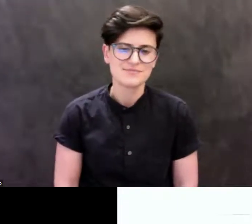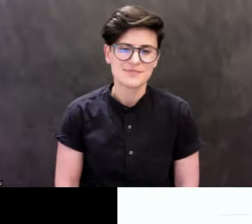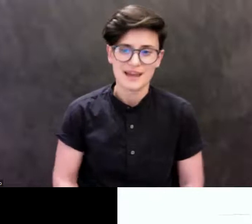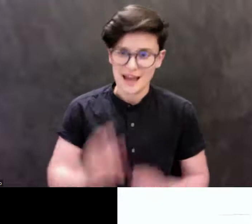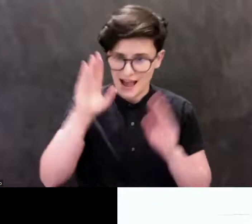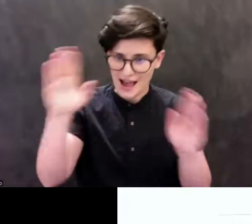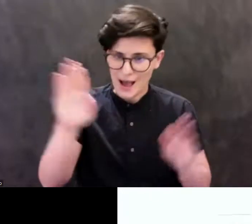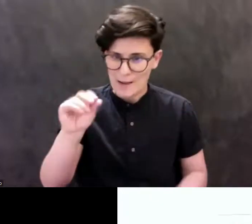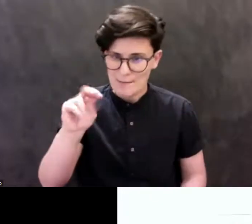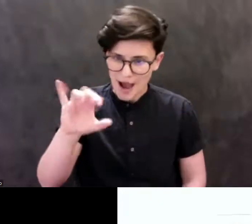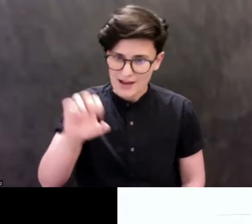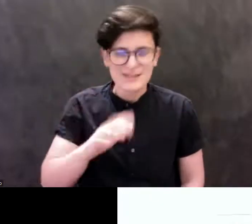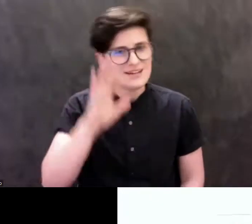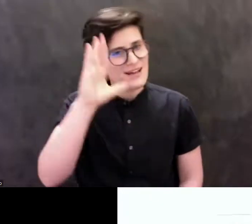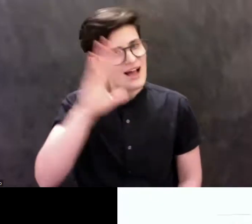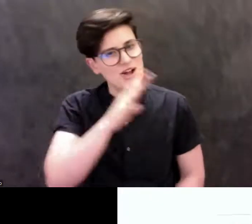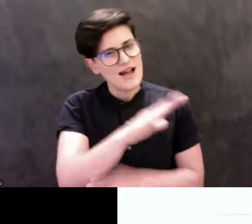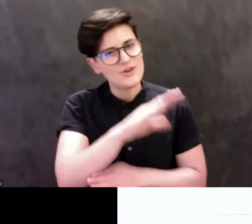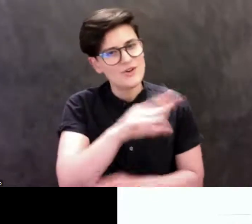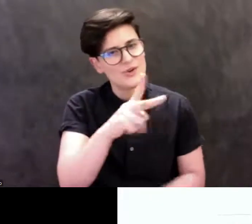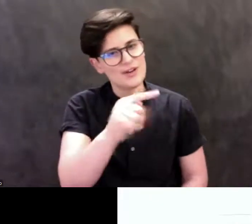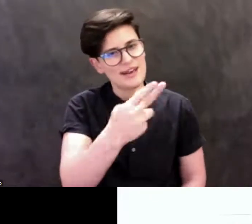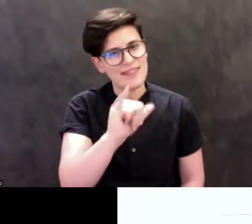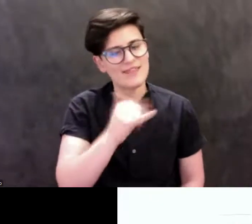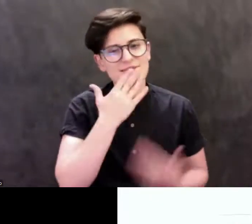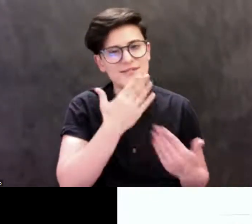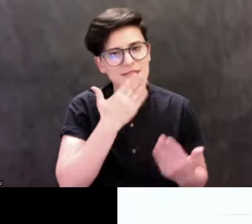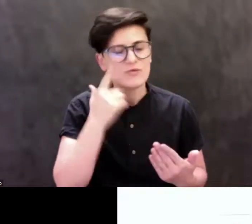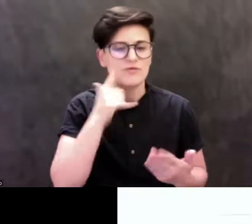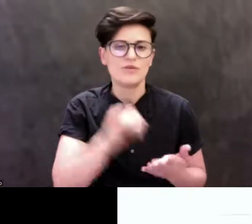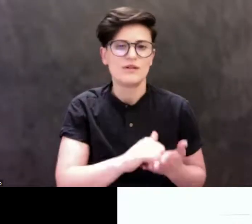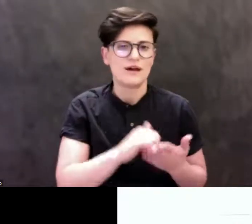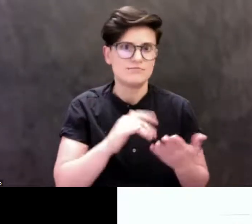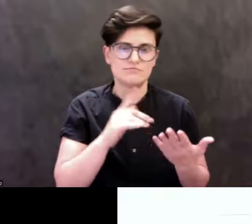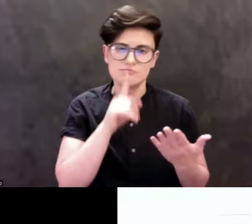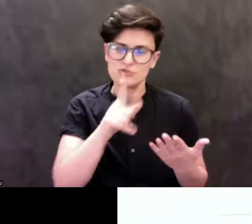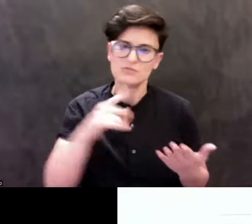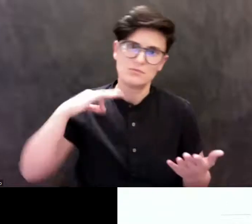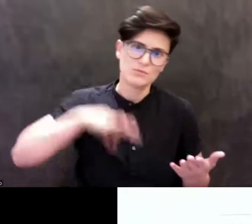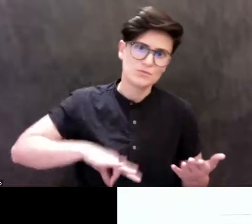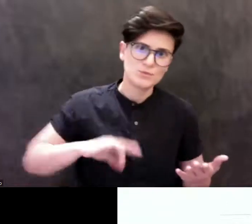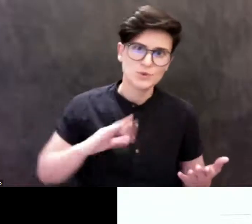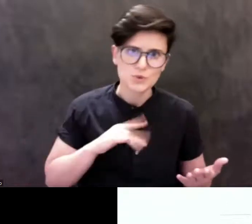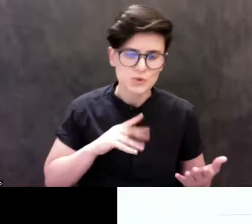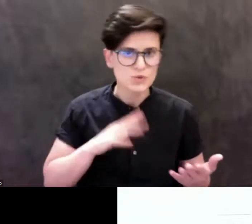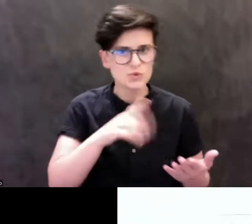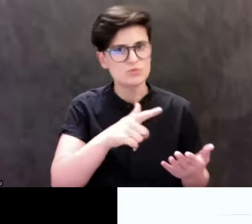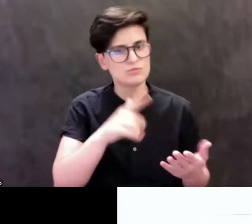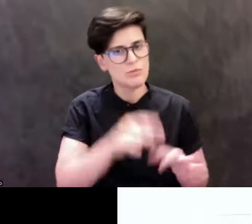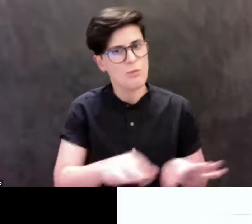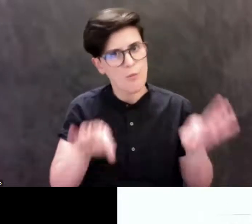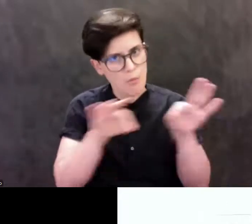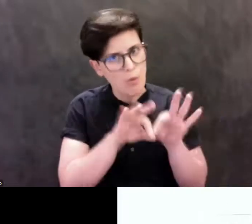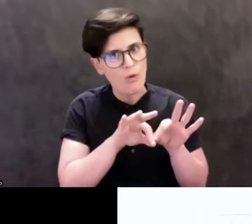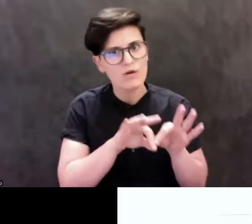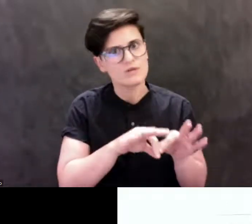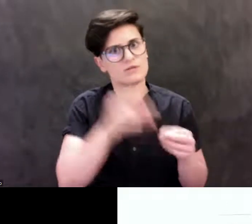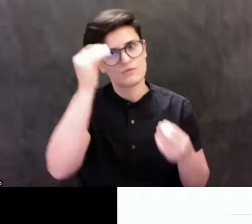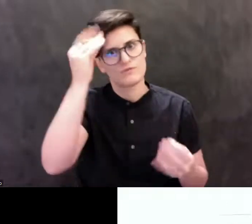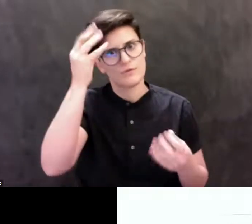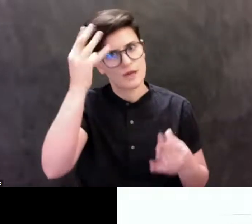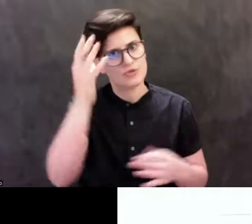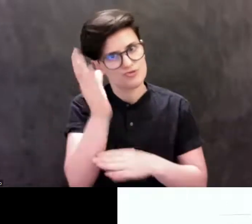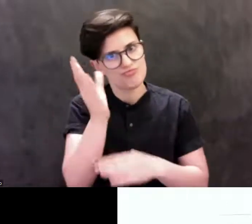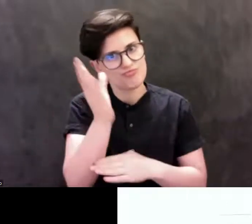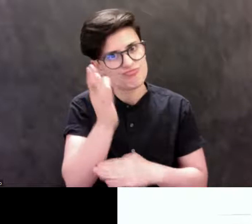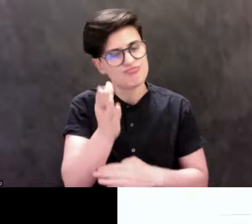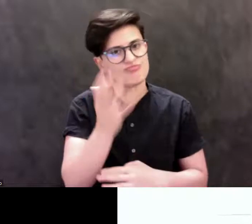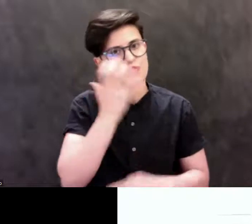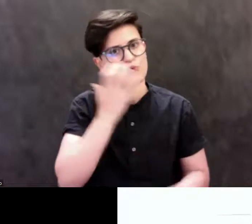Thank you for that really very important presentation.